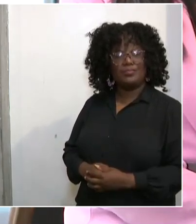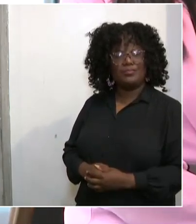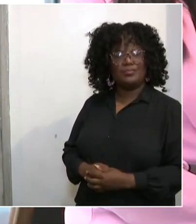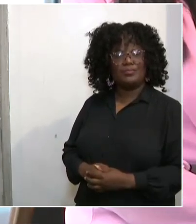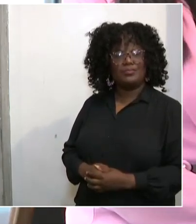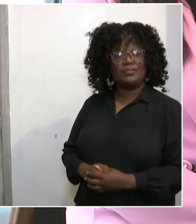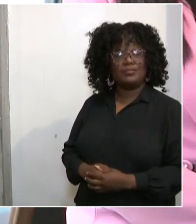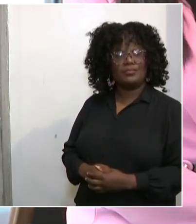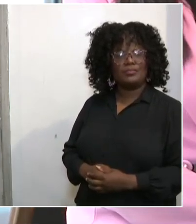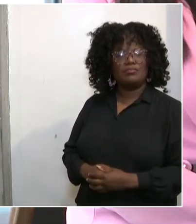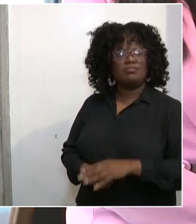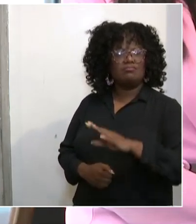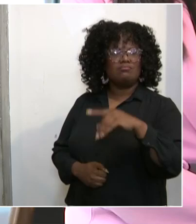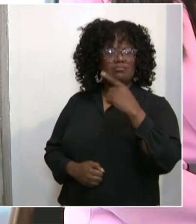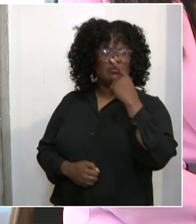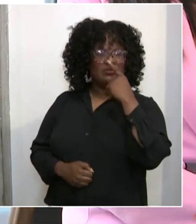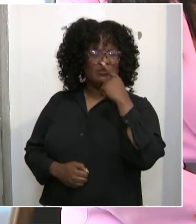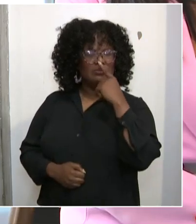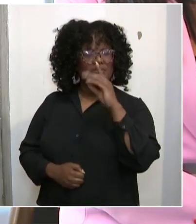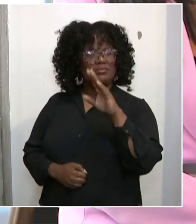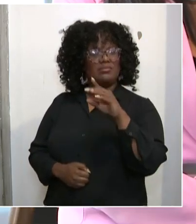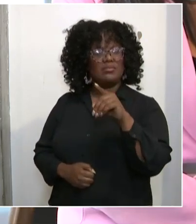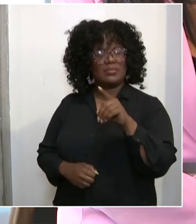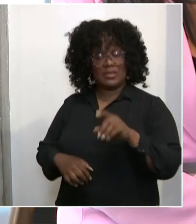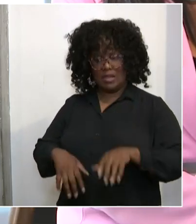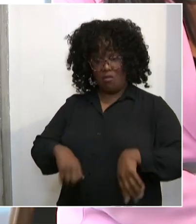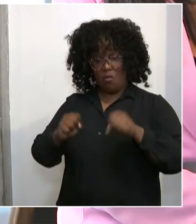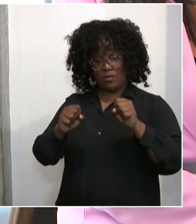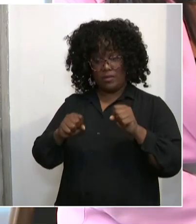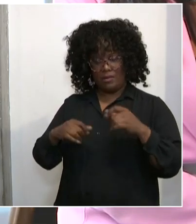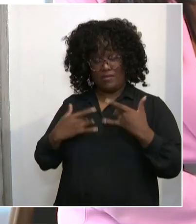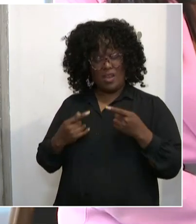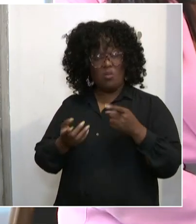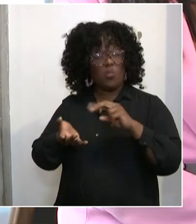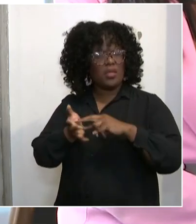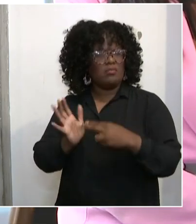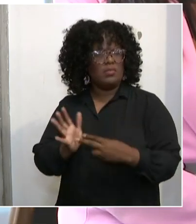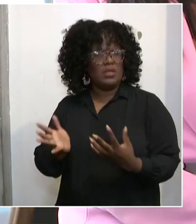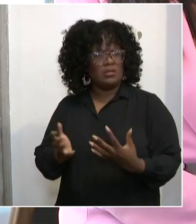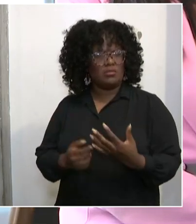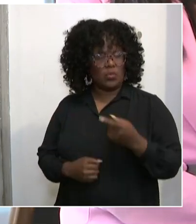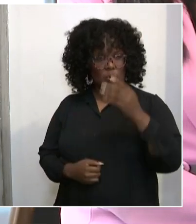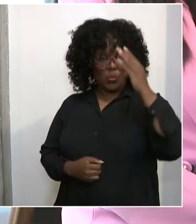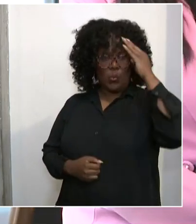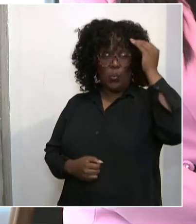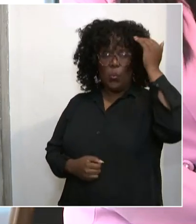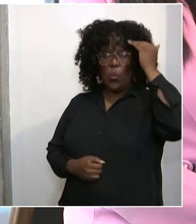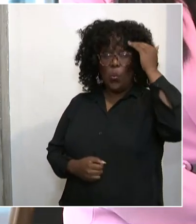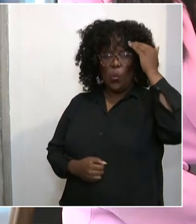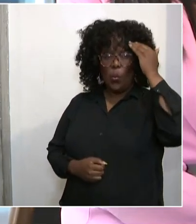here, the event, but also essentially a summer of celebrations. It's been a heavy year for some, but being able to have this